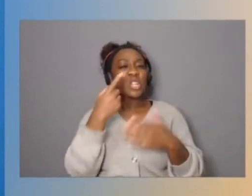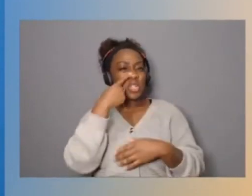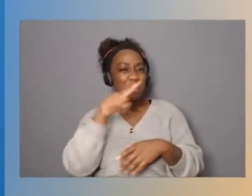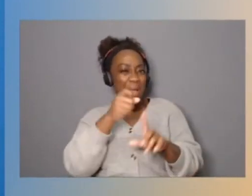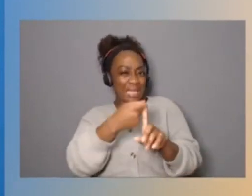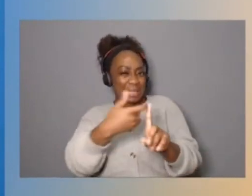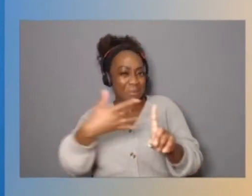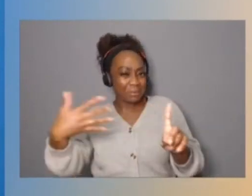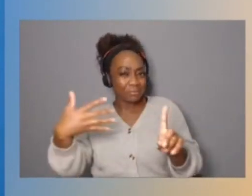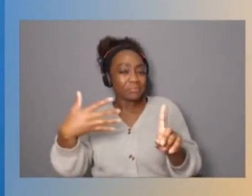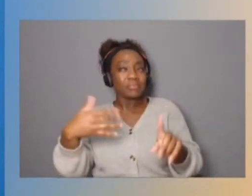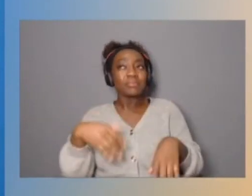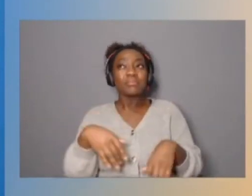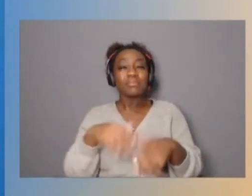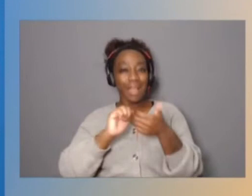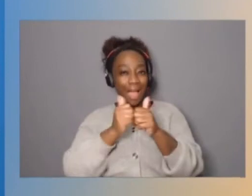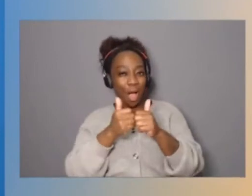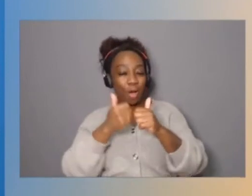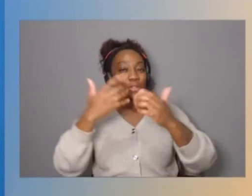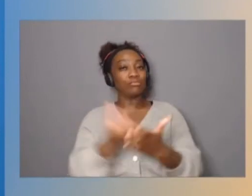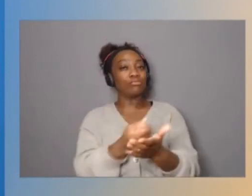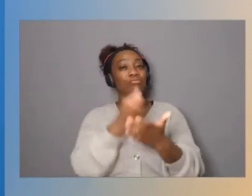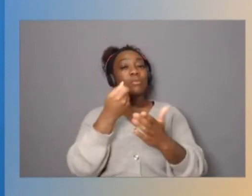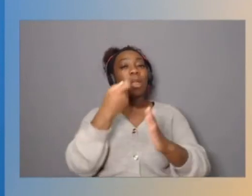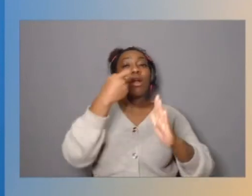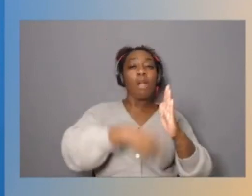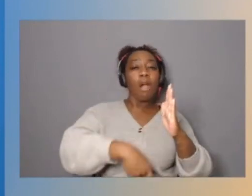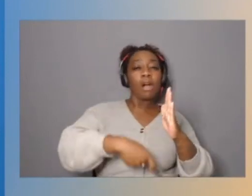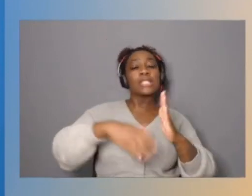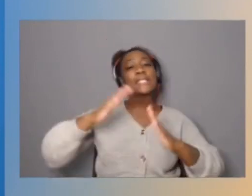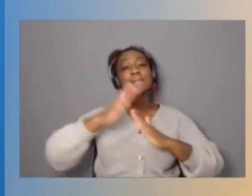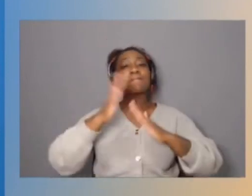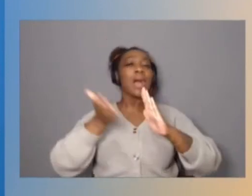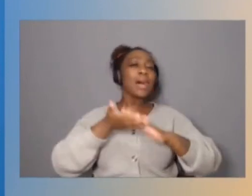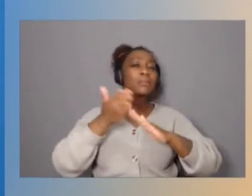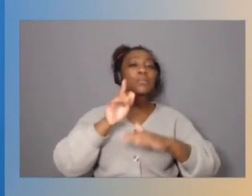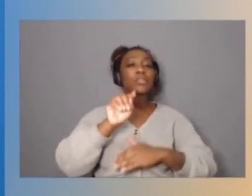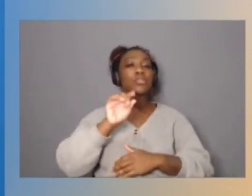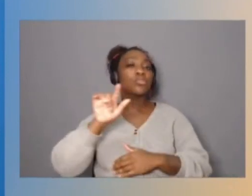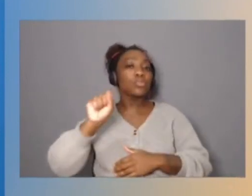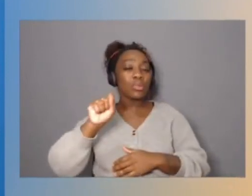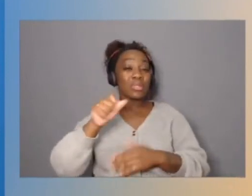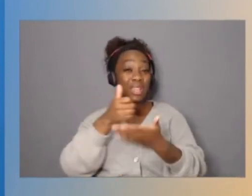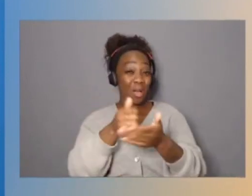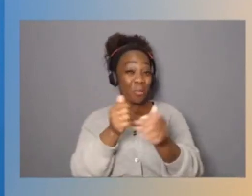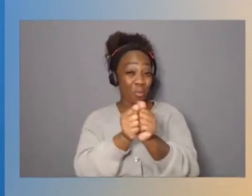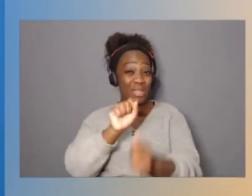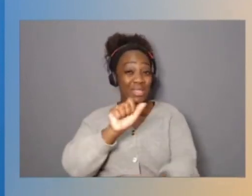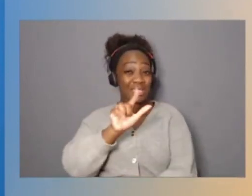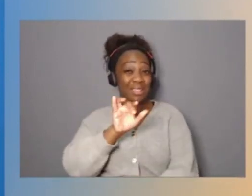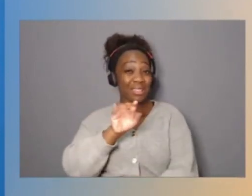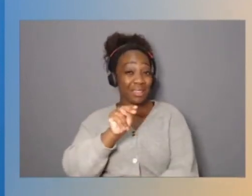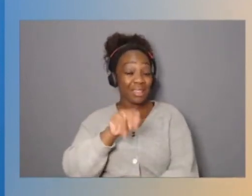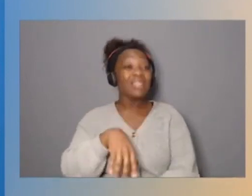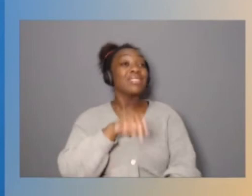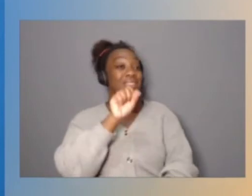how to take advantage of cost optimization tools, [Roshni] Yeah. To help you on AWS Silicon? Yeah, we have a suite of different tools and capabilities